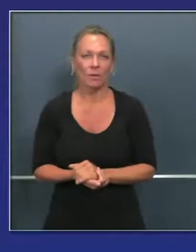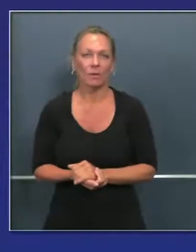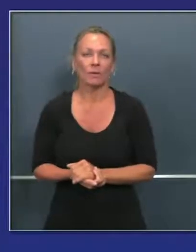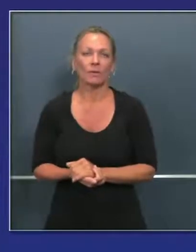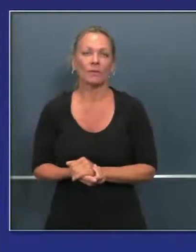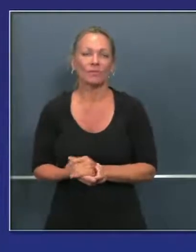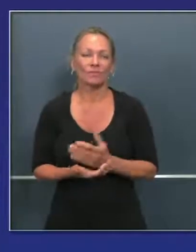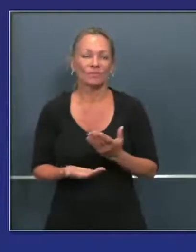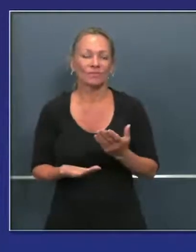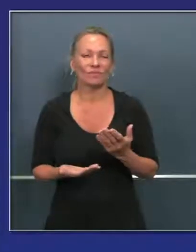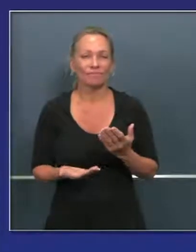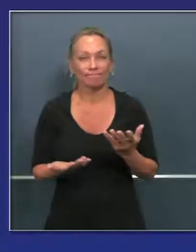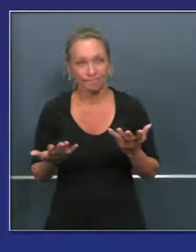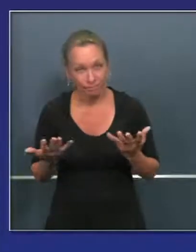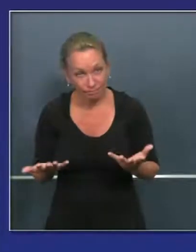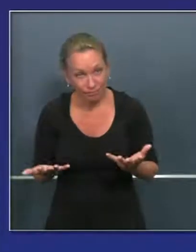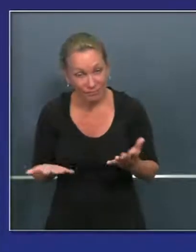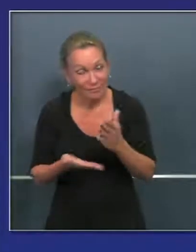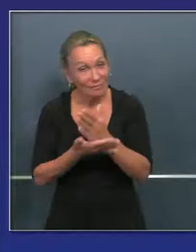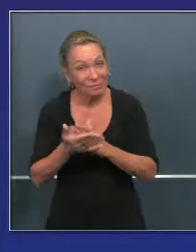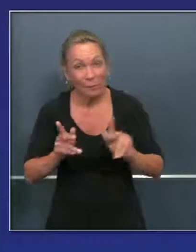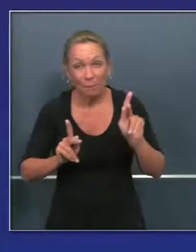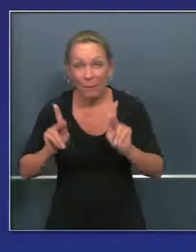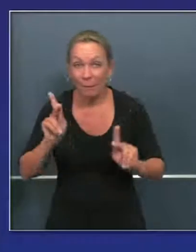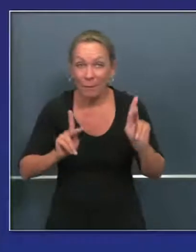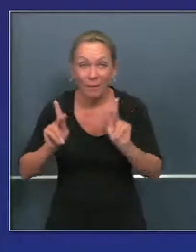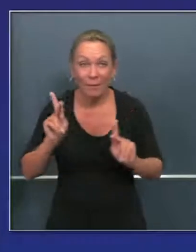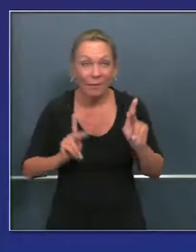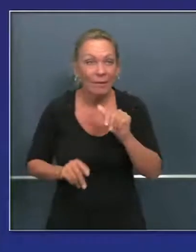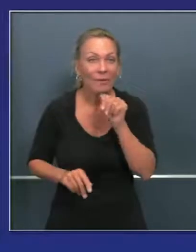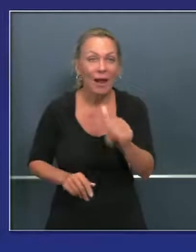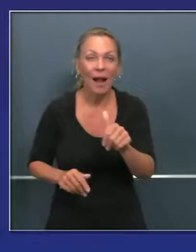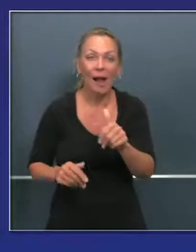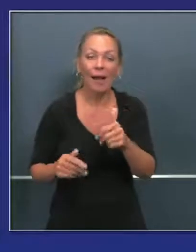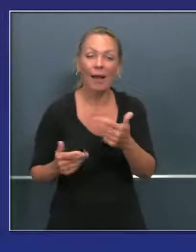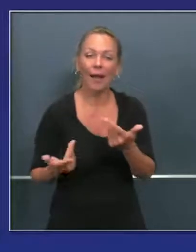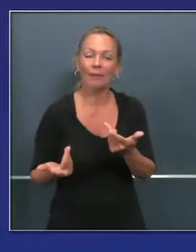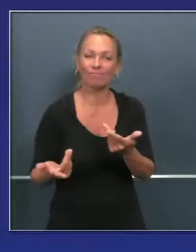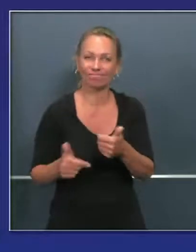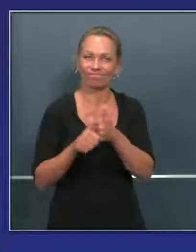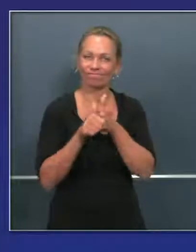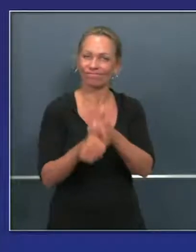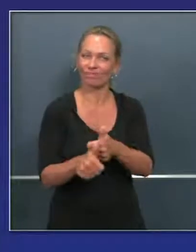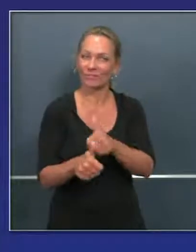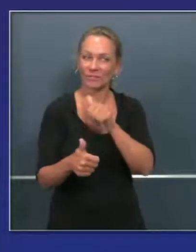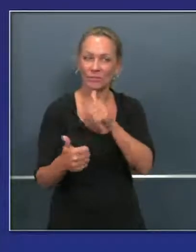would like them to be as it relates to practicing physical distancing social distancing people that